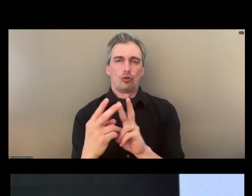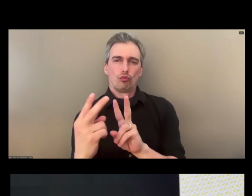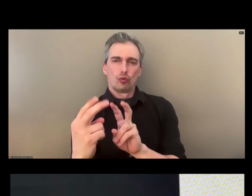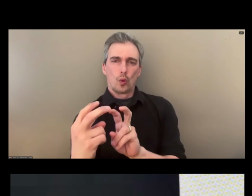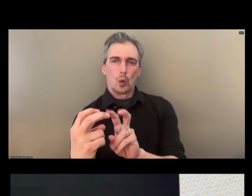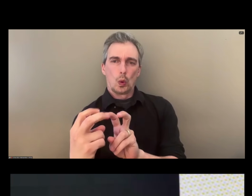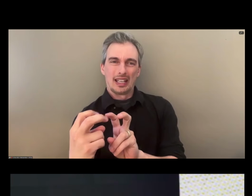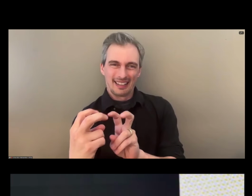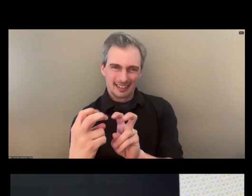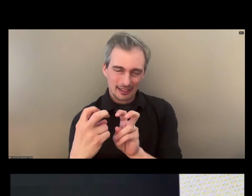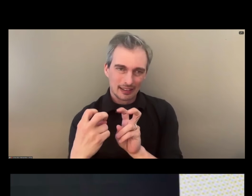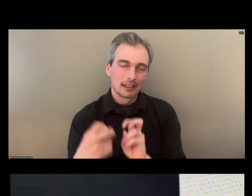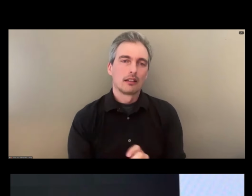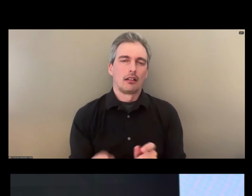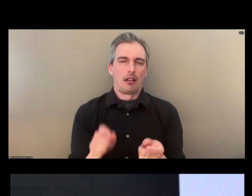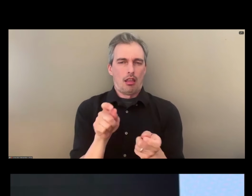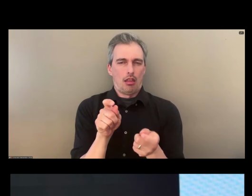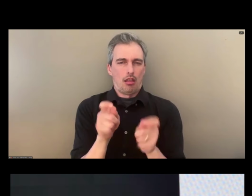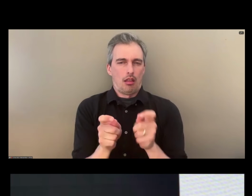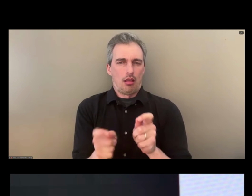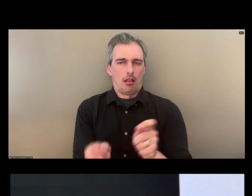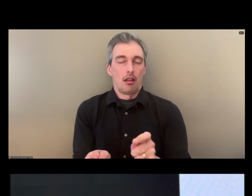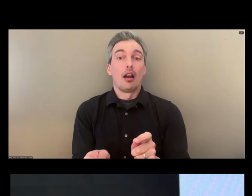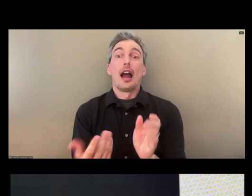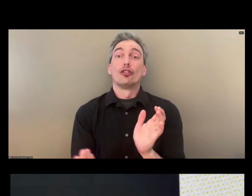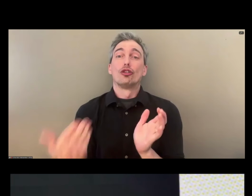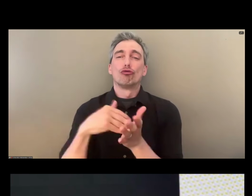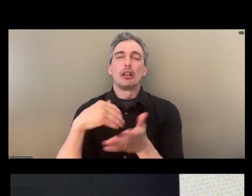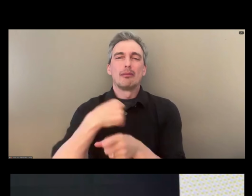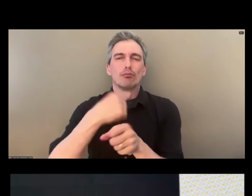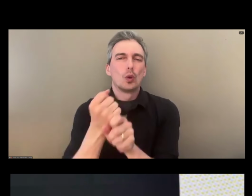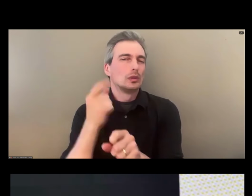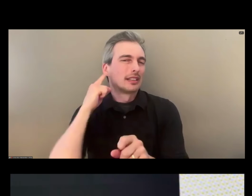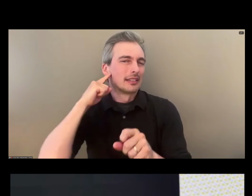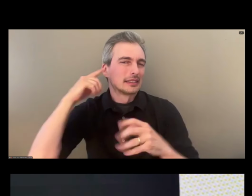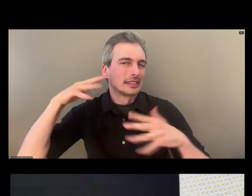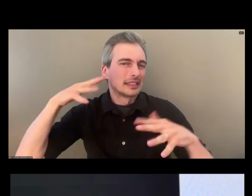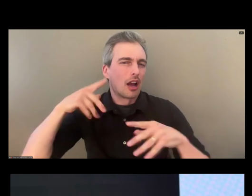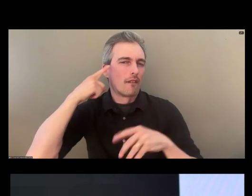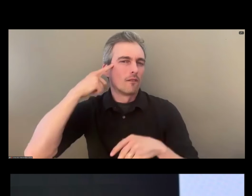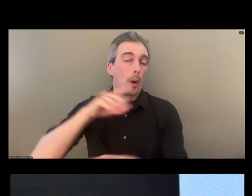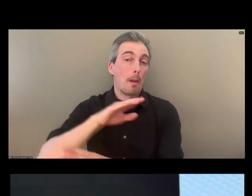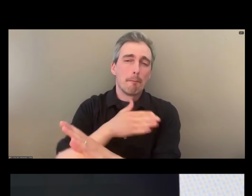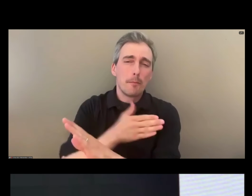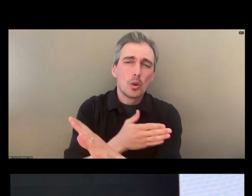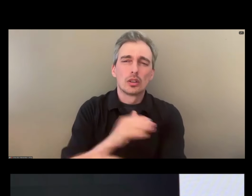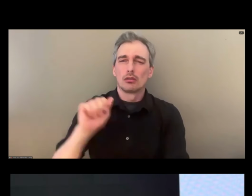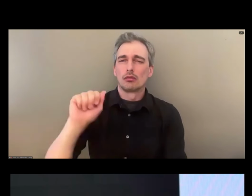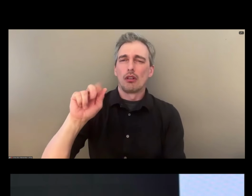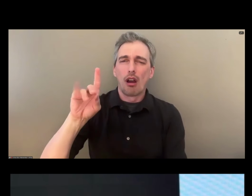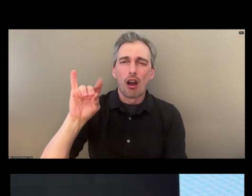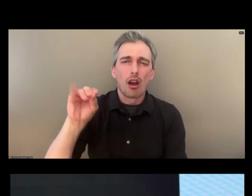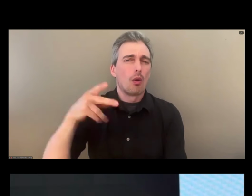music, podcasts, TV, radio, whatever. The typical workflow is recording is to capture the